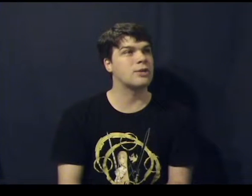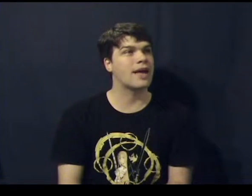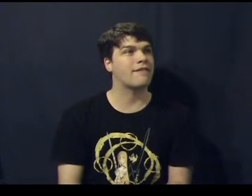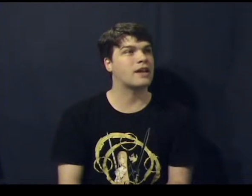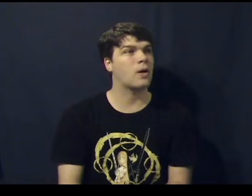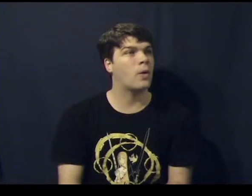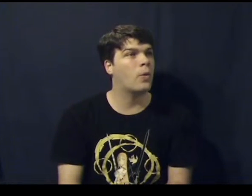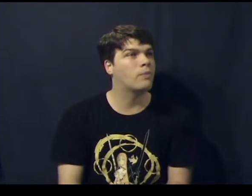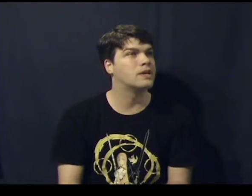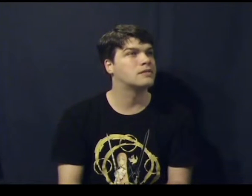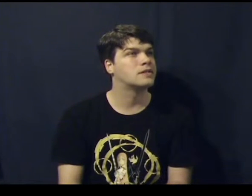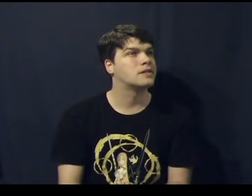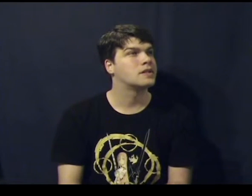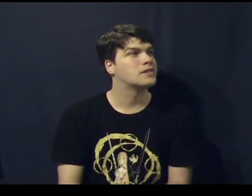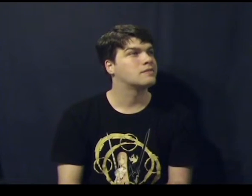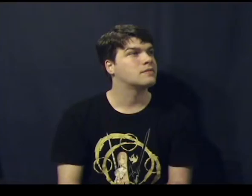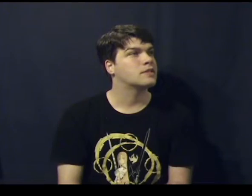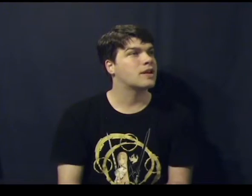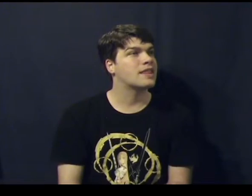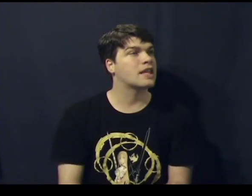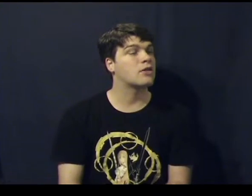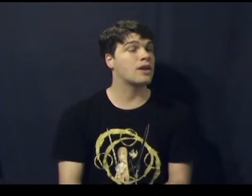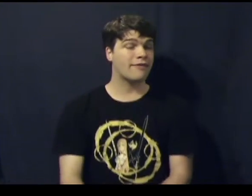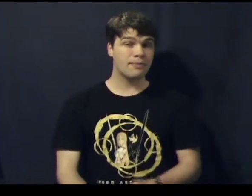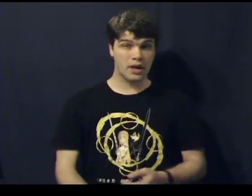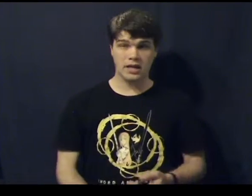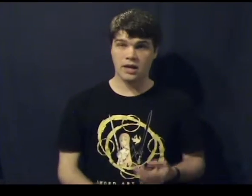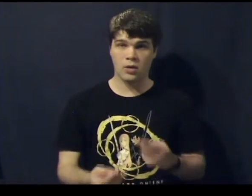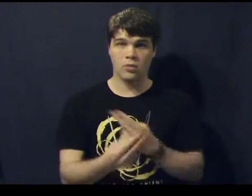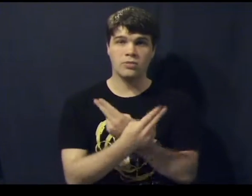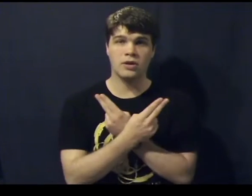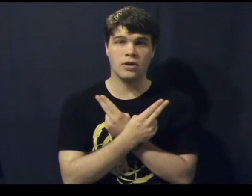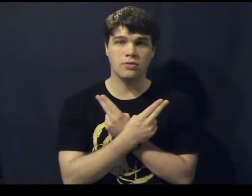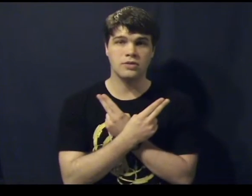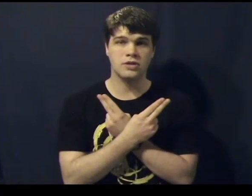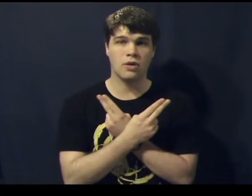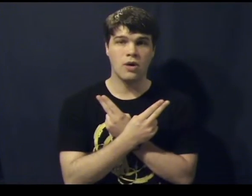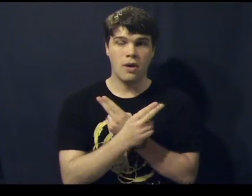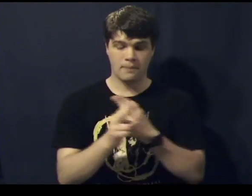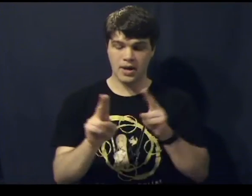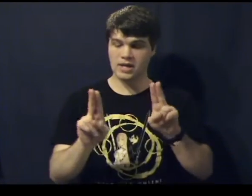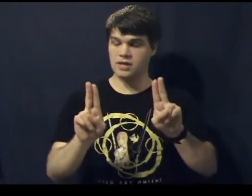can you have at home? Trying to think... you could have a bunny at home, you know? So, bunny - you take